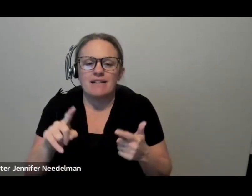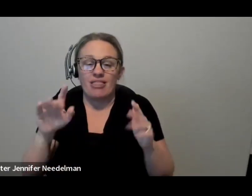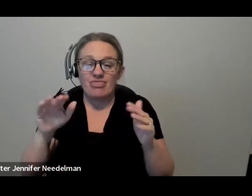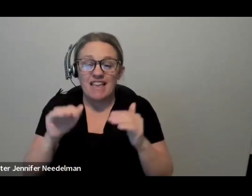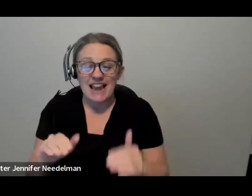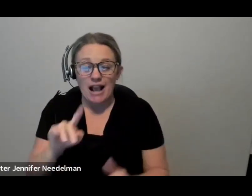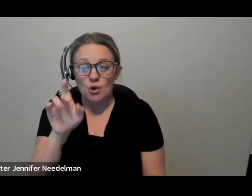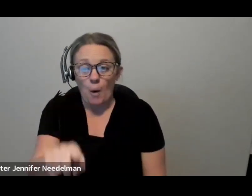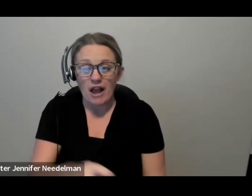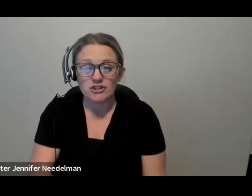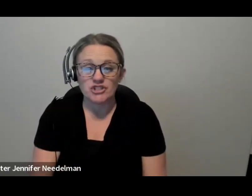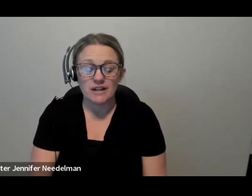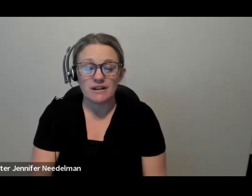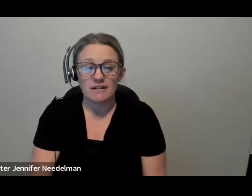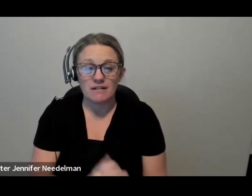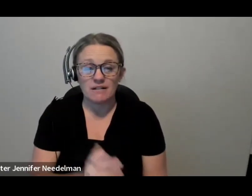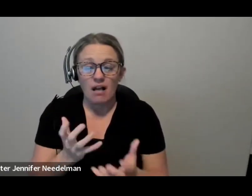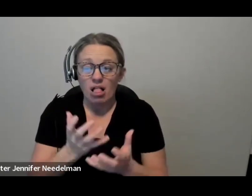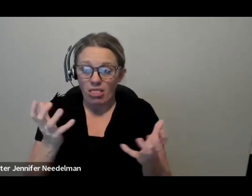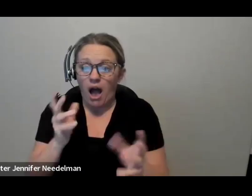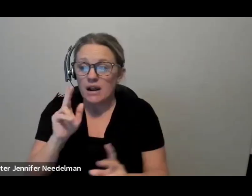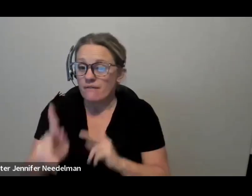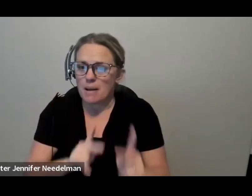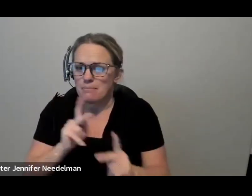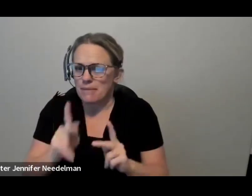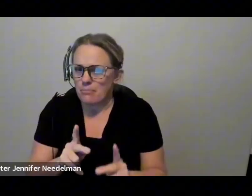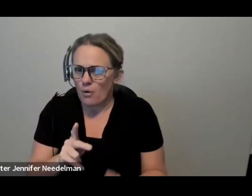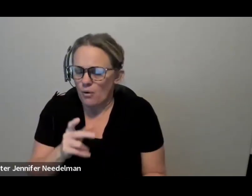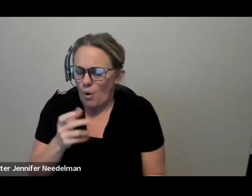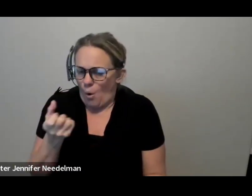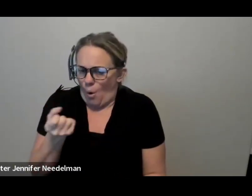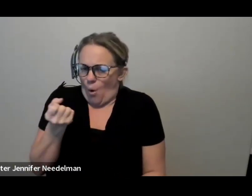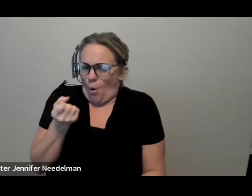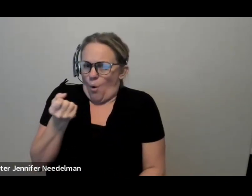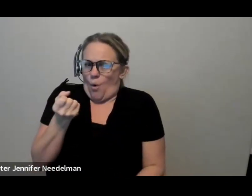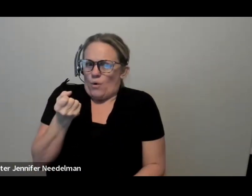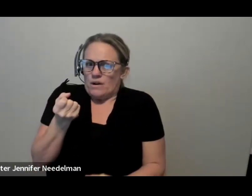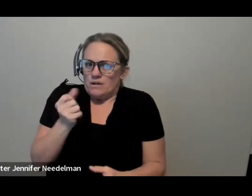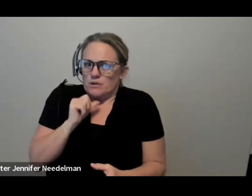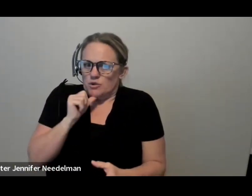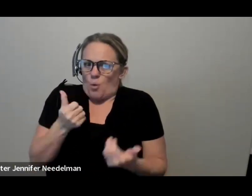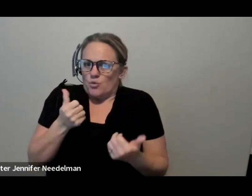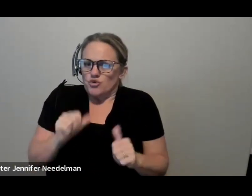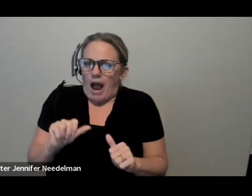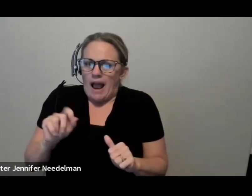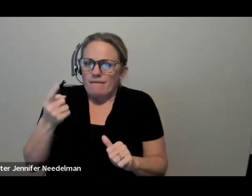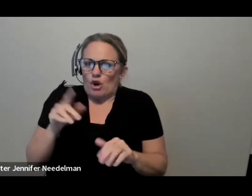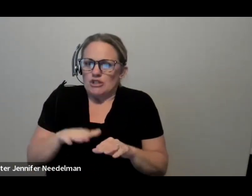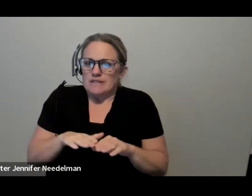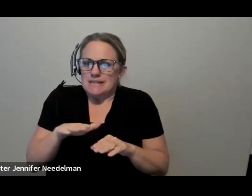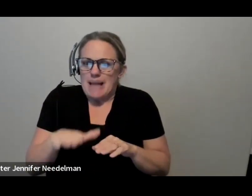A lot of people hold back into kind of like trying and doing that first step as Meena encouraged in accessibility